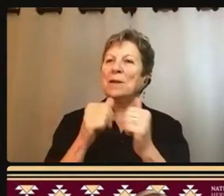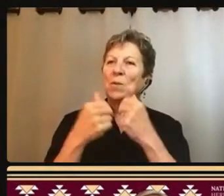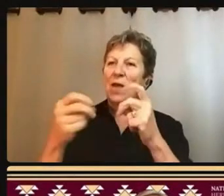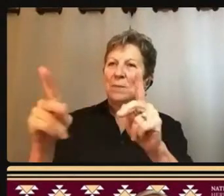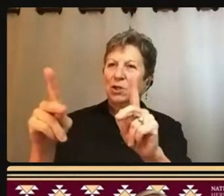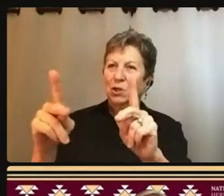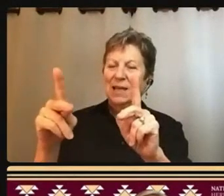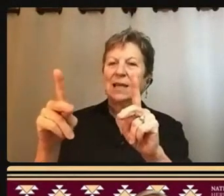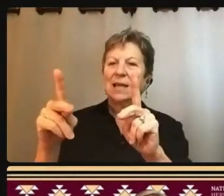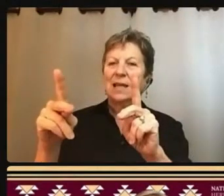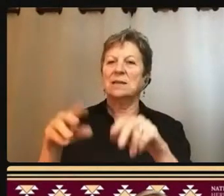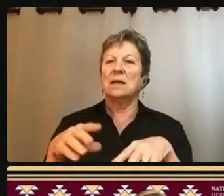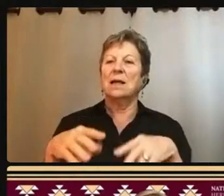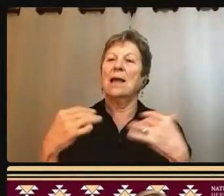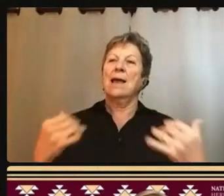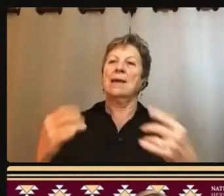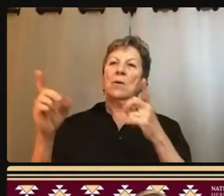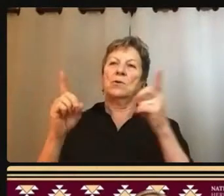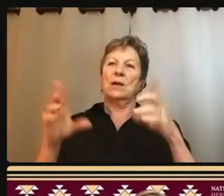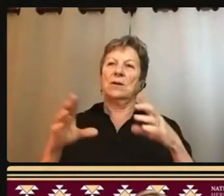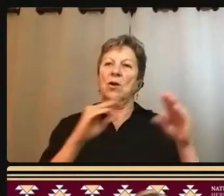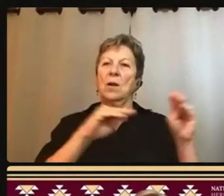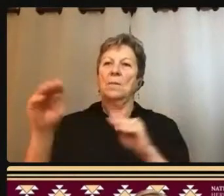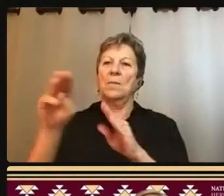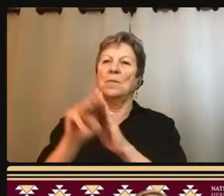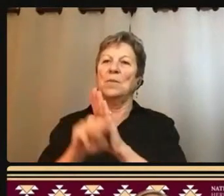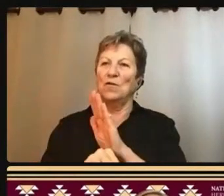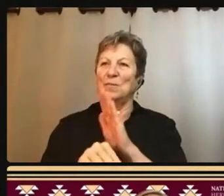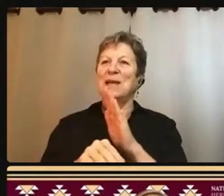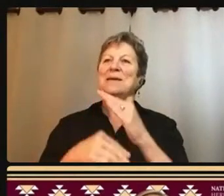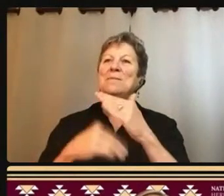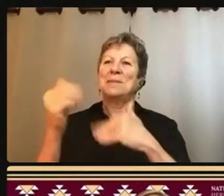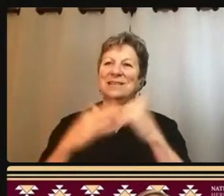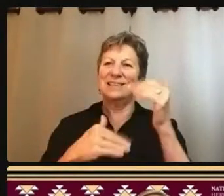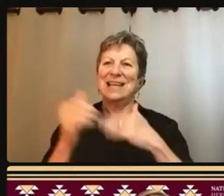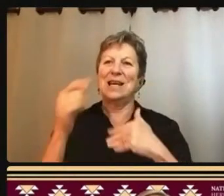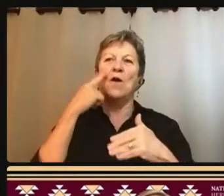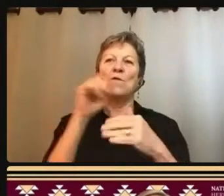WOMEN OF COLOR WITH LEADING OPPORTUNITIES.